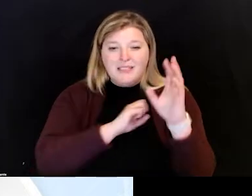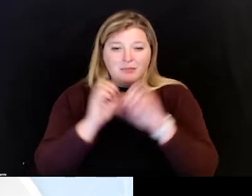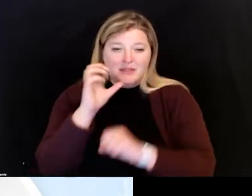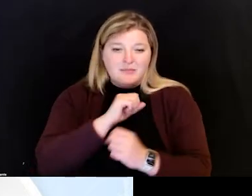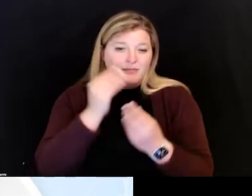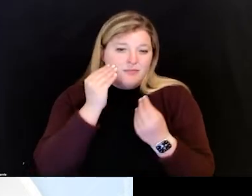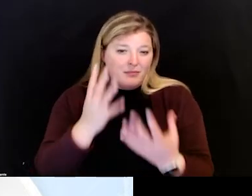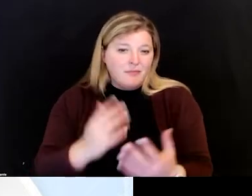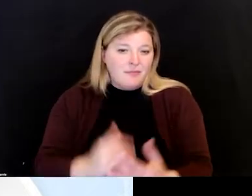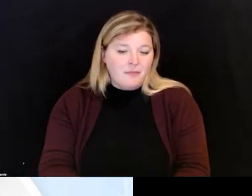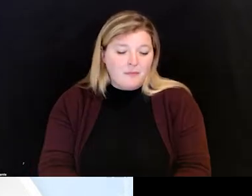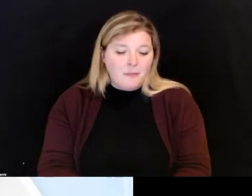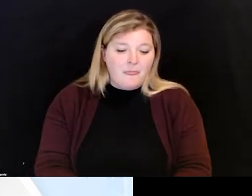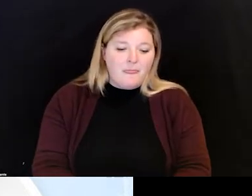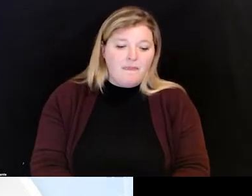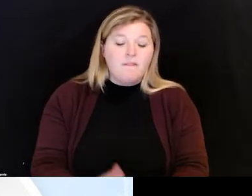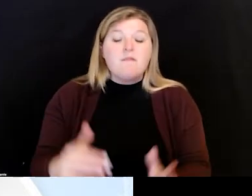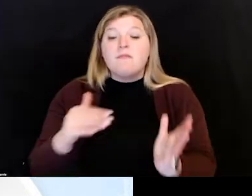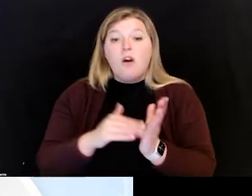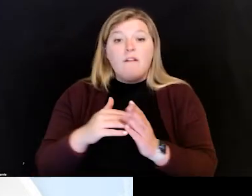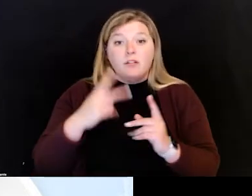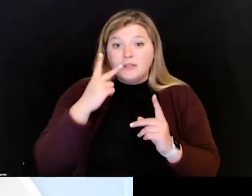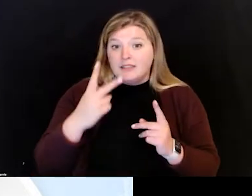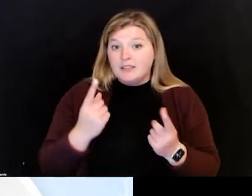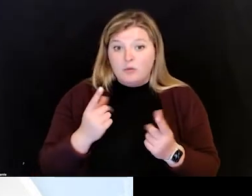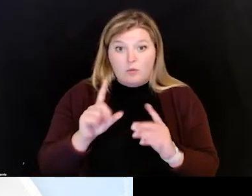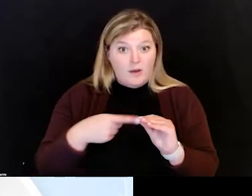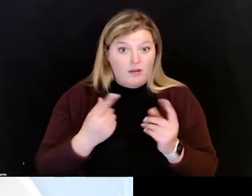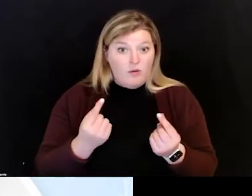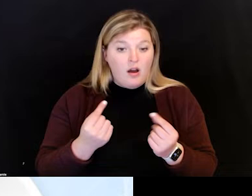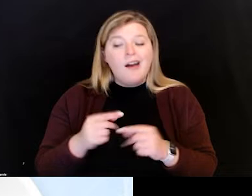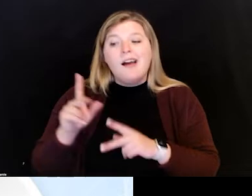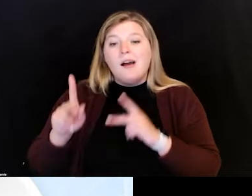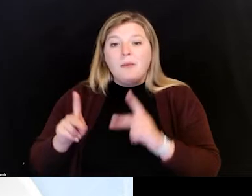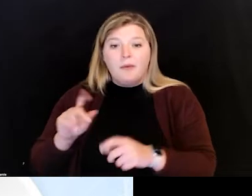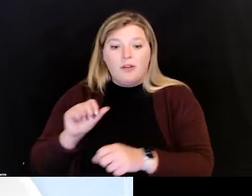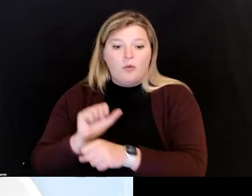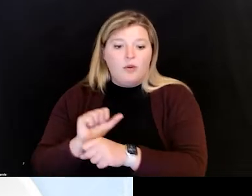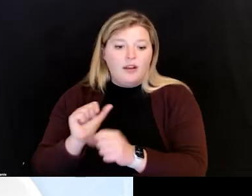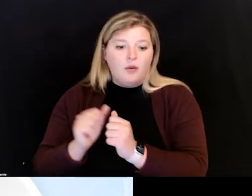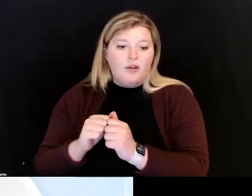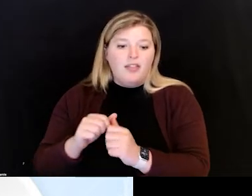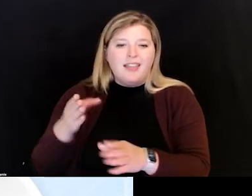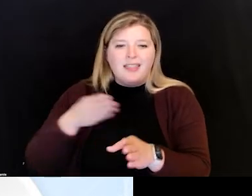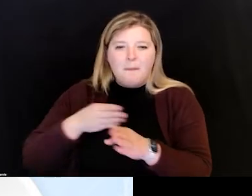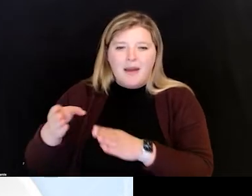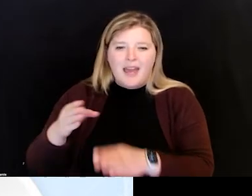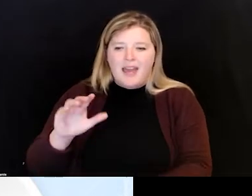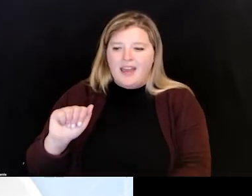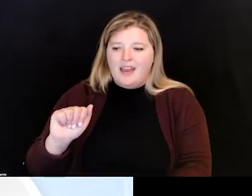At the state we often see this when people are working with the main accent green on white background.